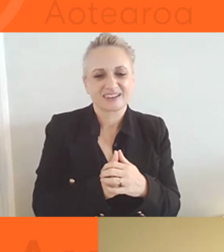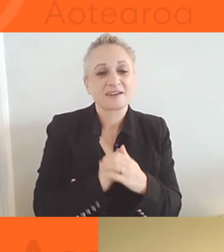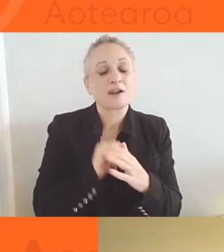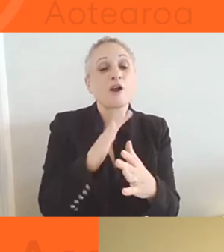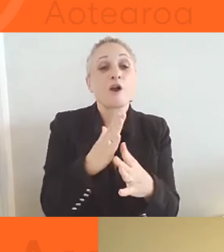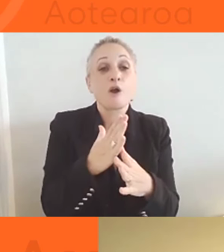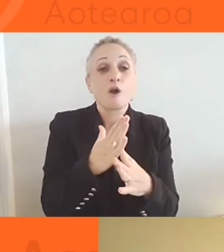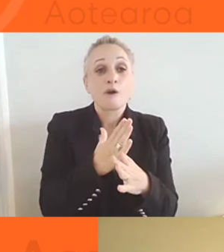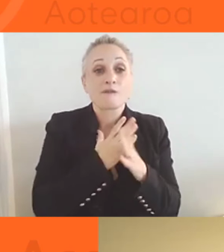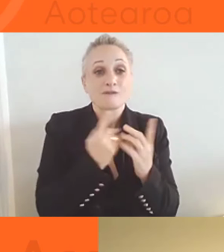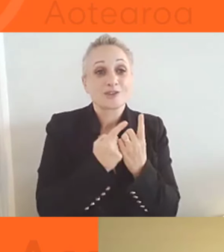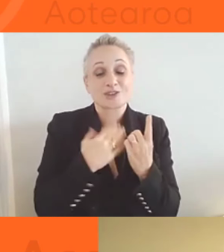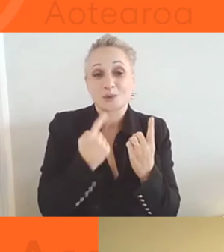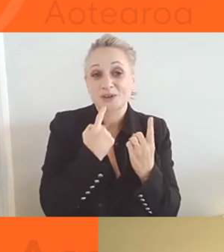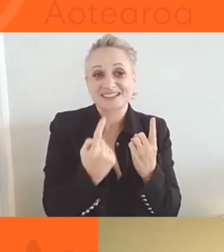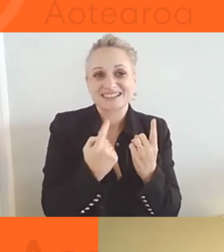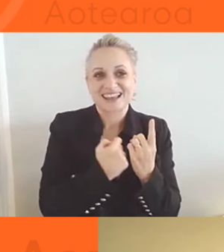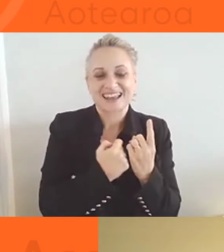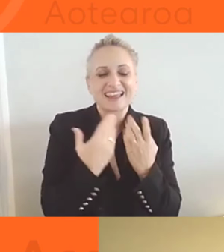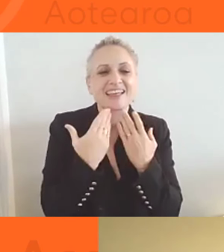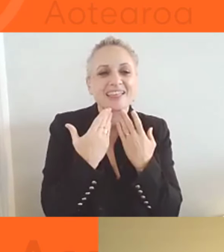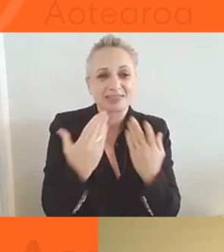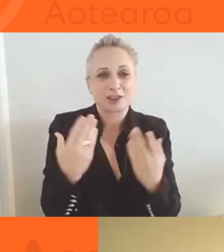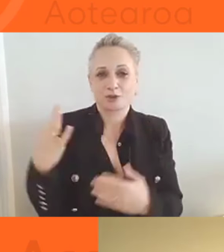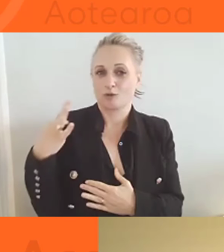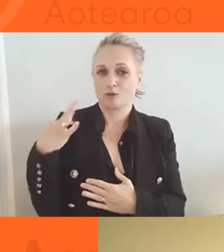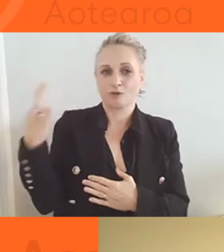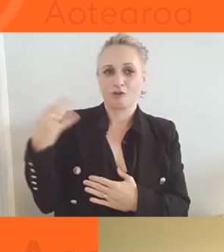morning is thank you very much for inviting me here. I'm here